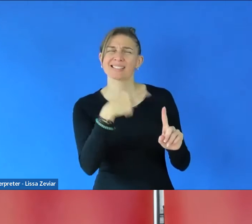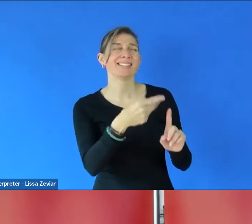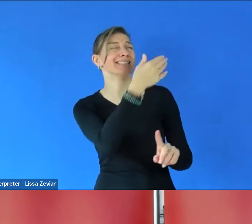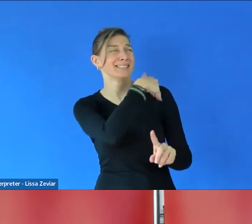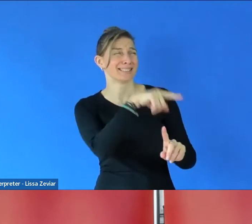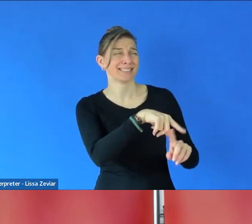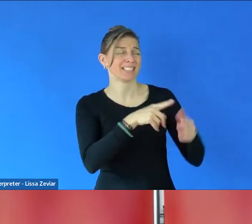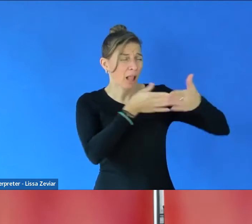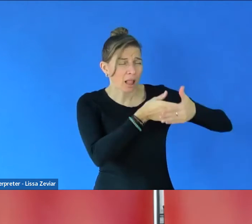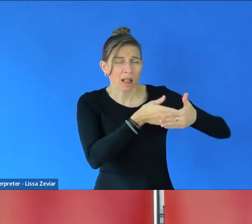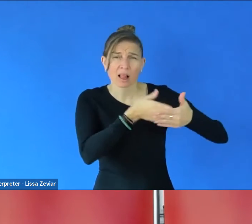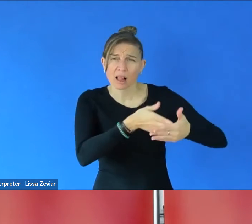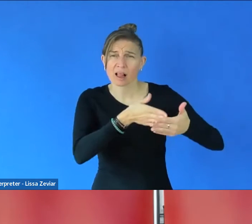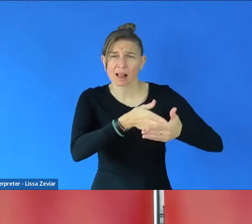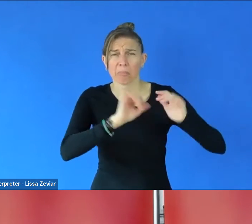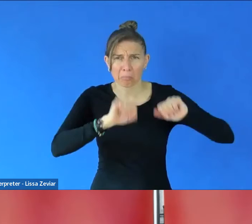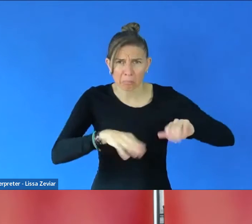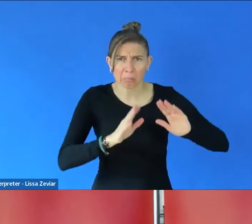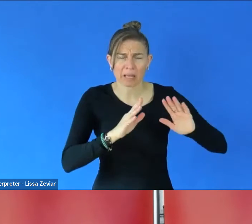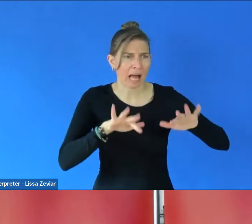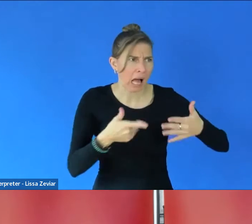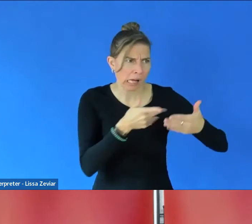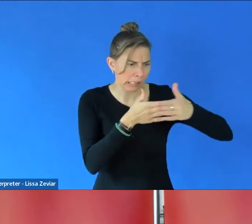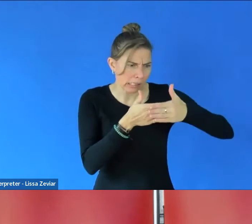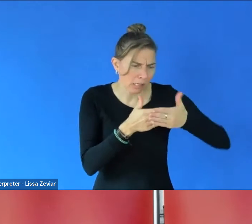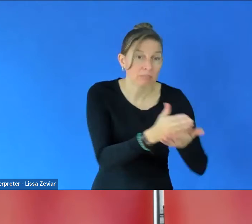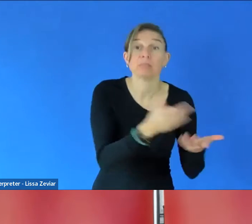with regards to the development of inclusive practices